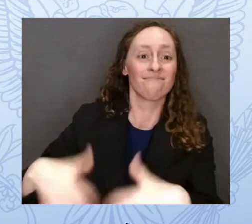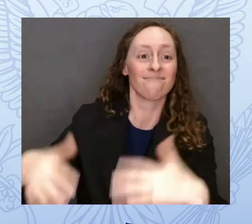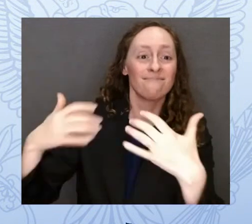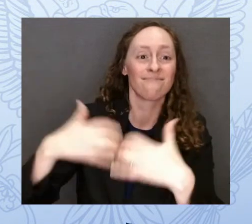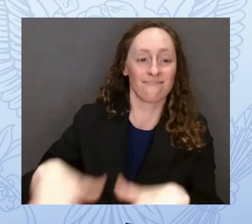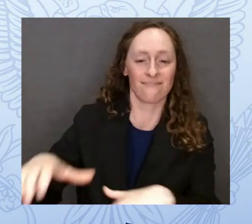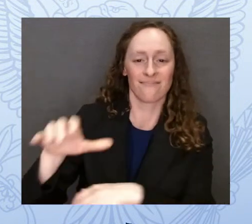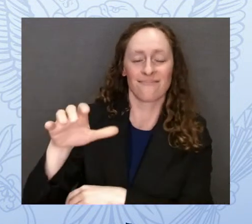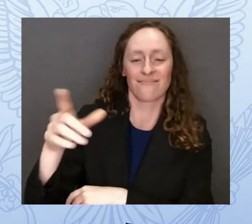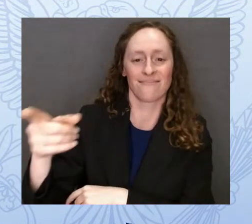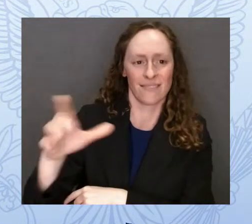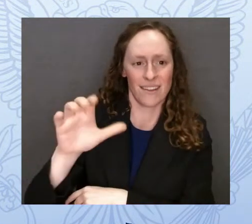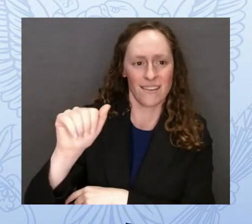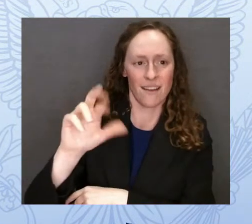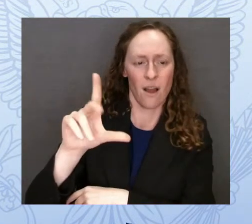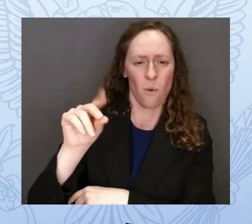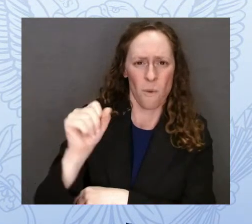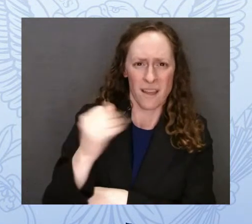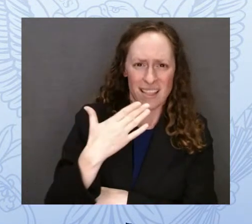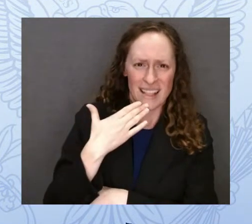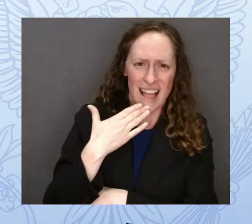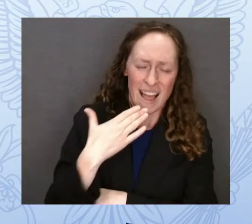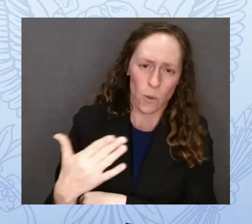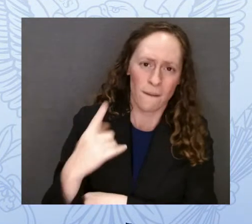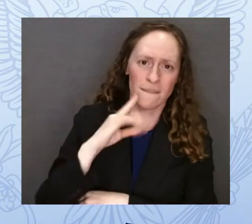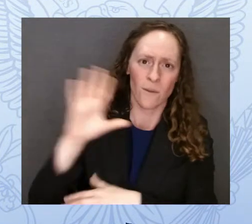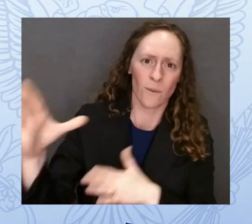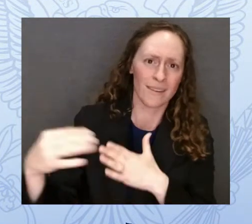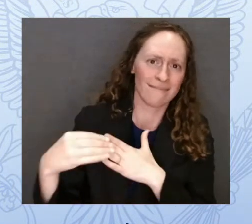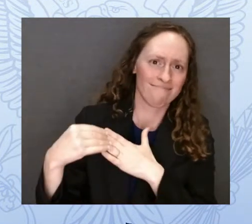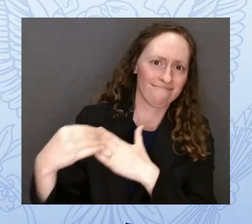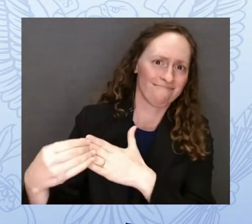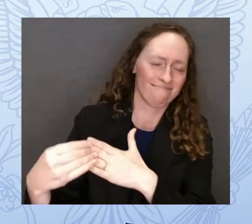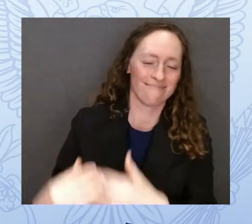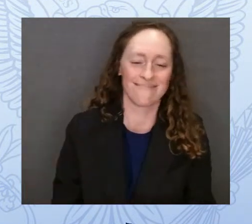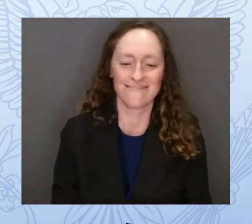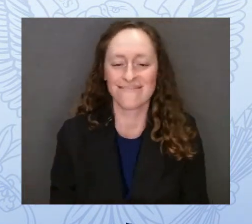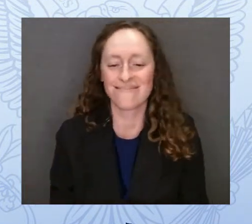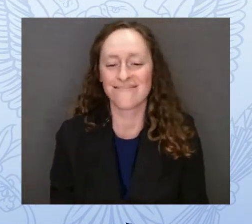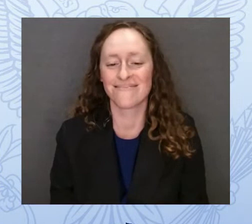Carlos Elizondo: Thank you. Thank you, Dr. Biden. And thank you all for joining us today.